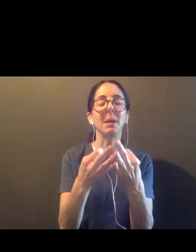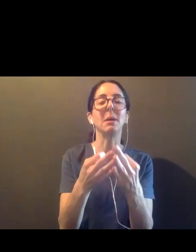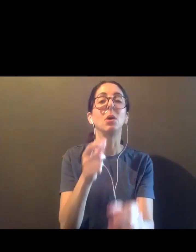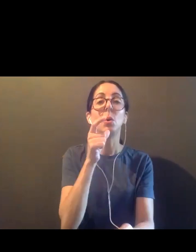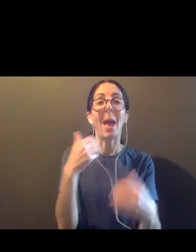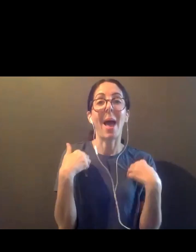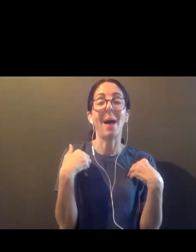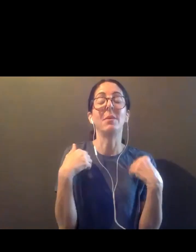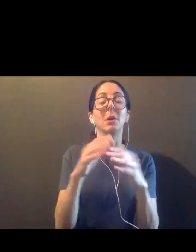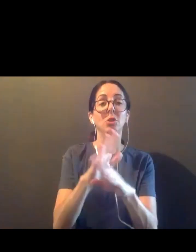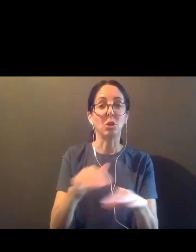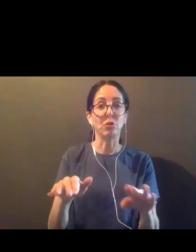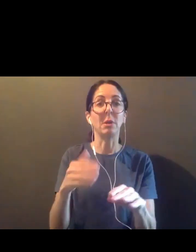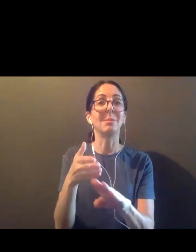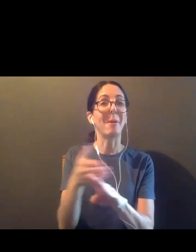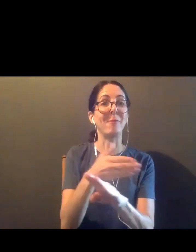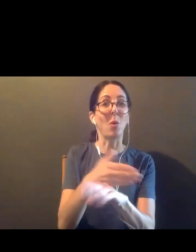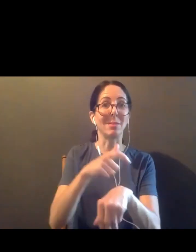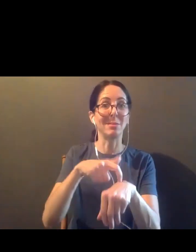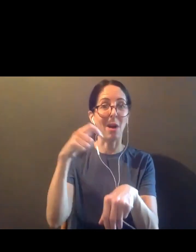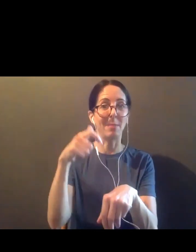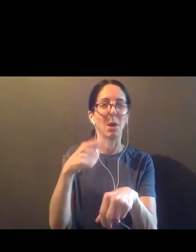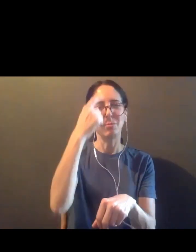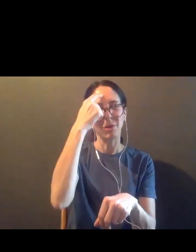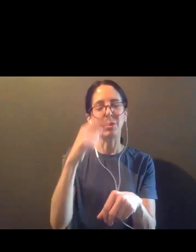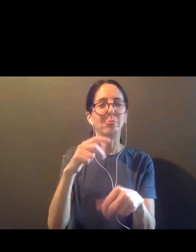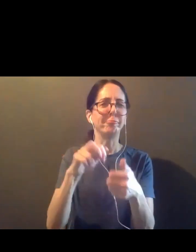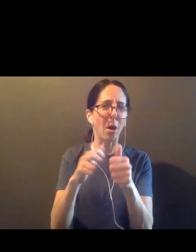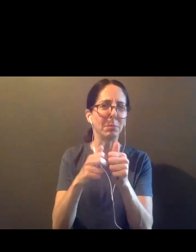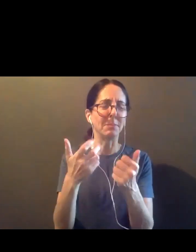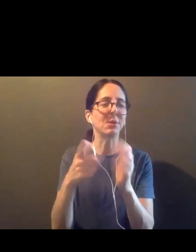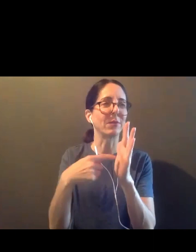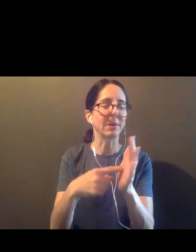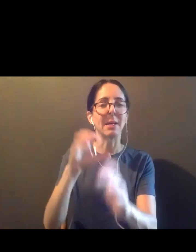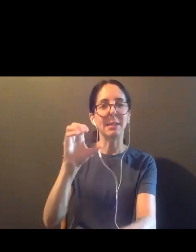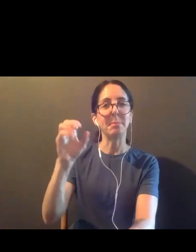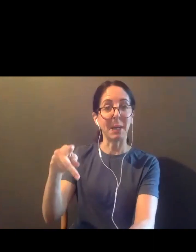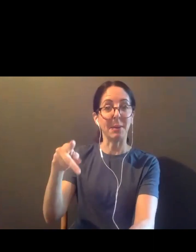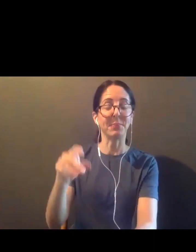with neurodevelopmental disorders, such as cerebral palsy, and that transition process